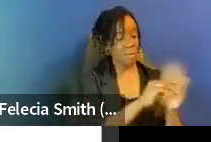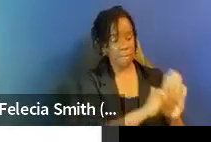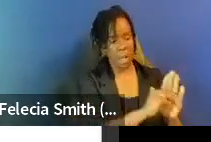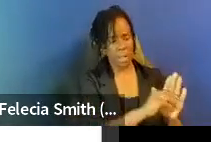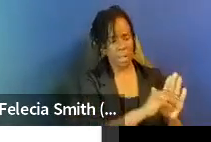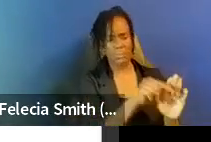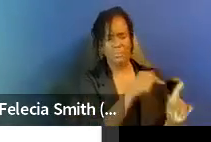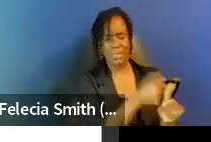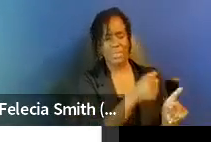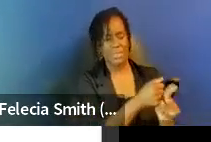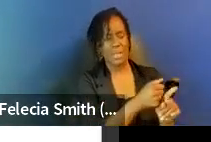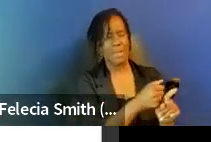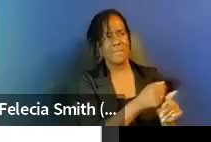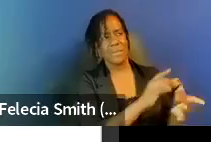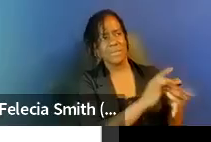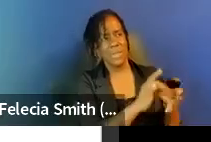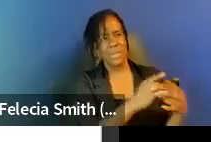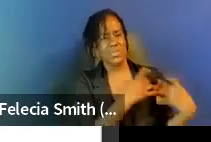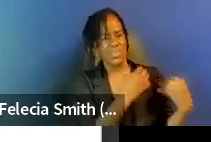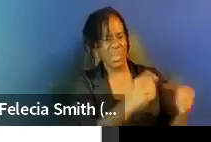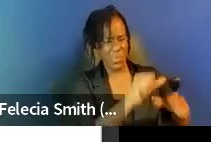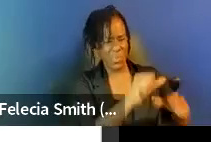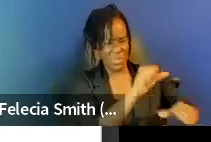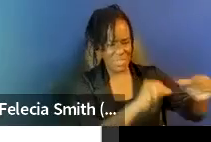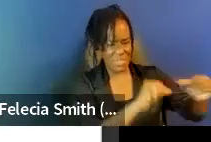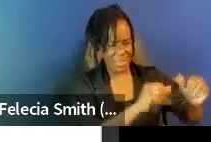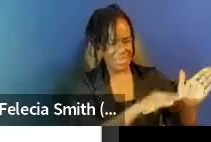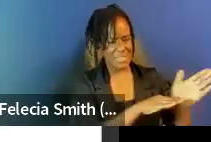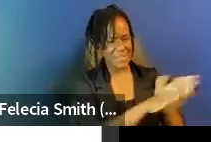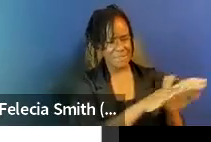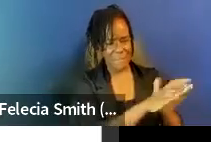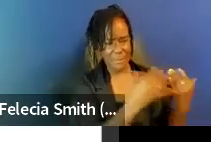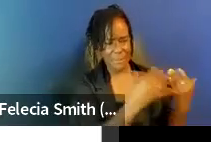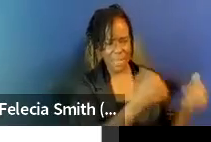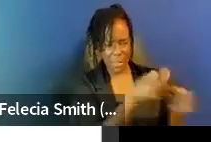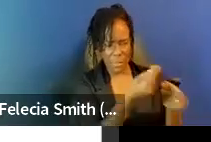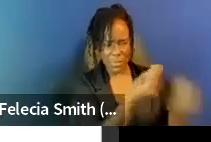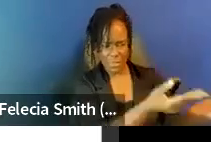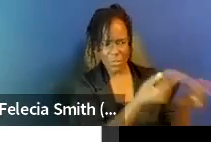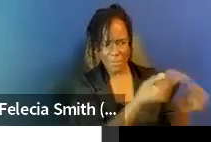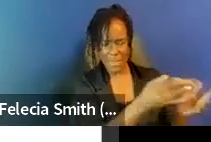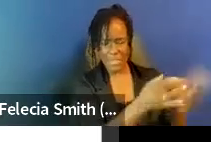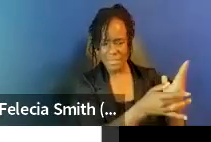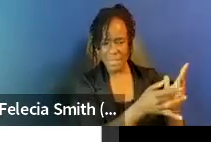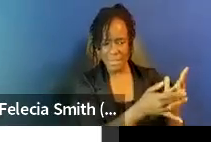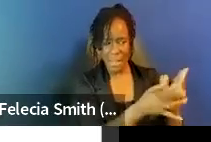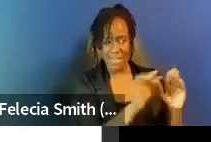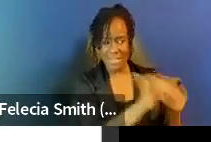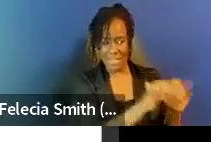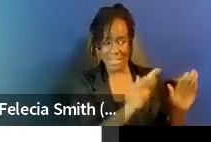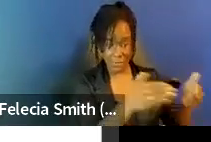importance of becoming familiar with debates in the context of our community. And